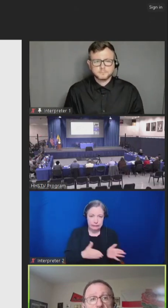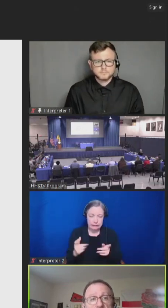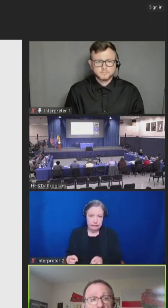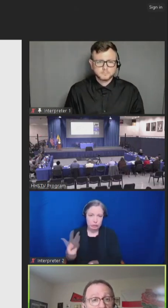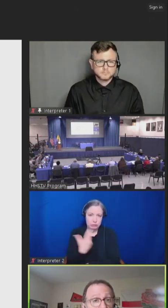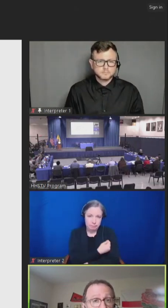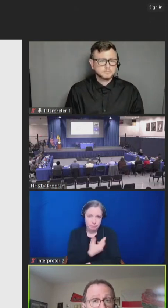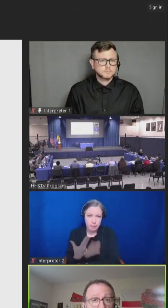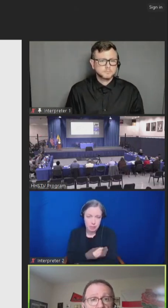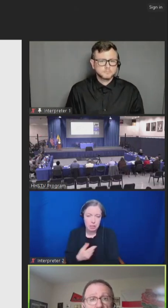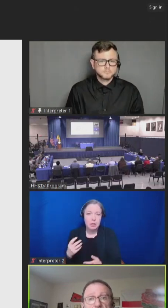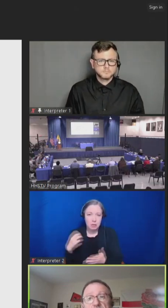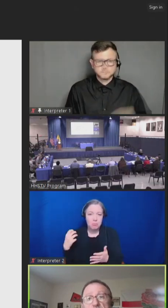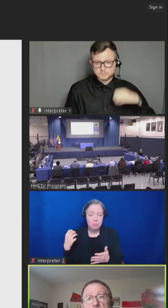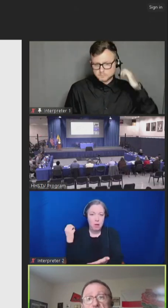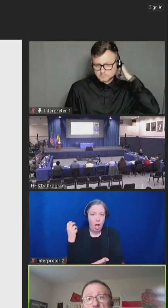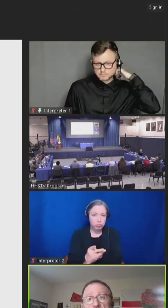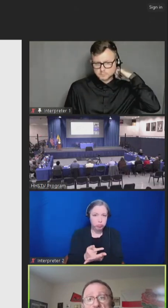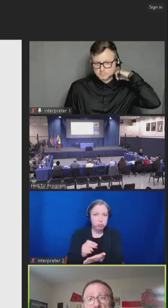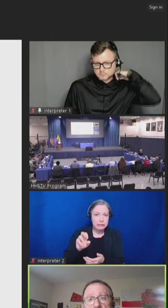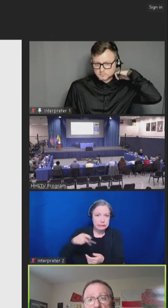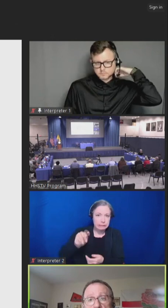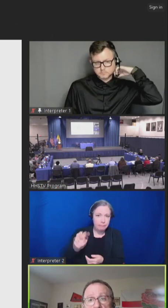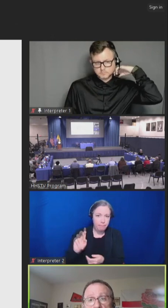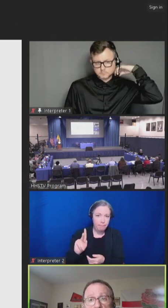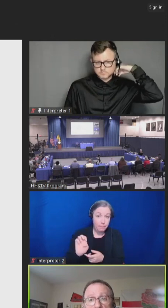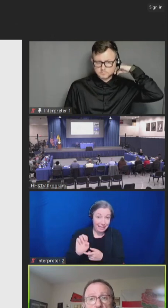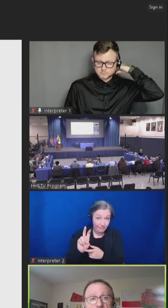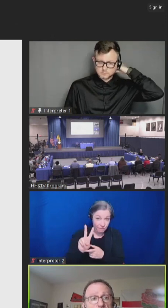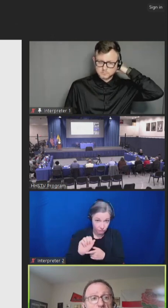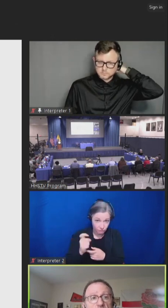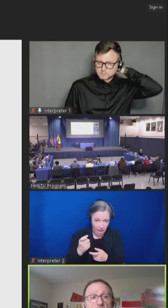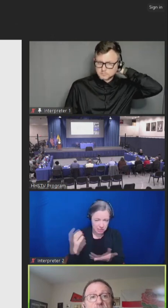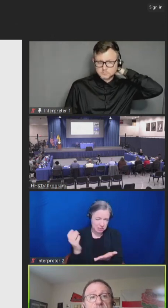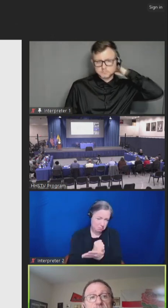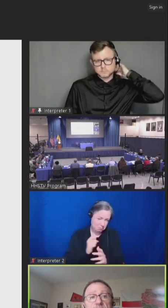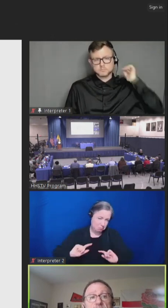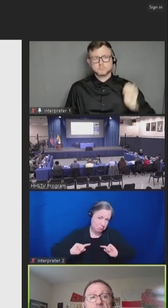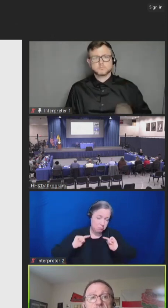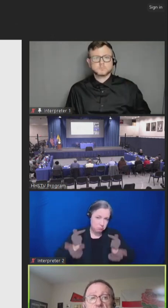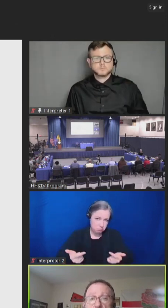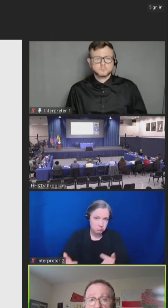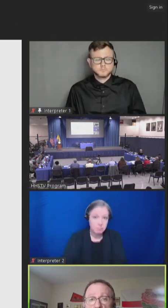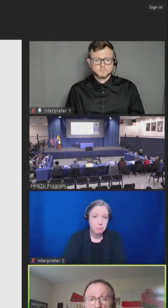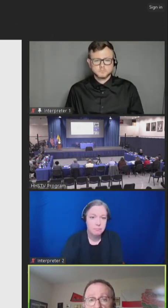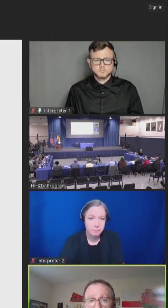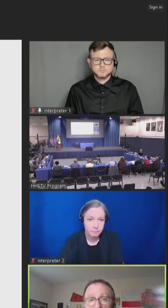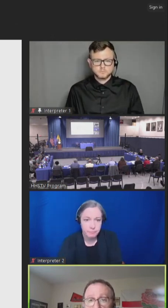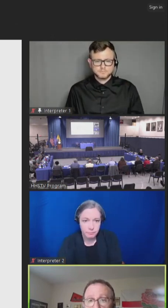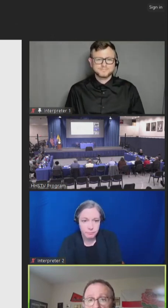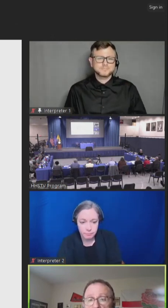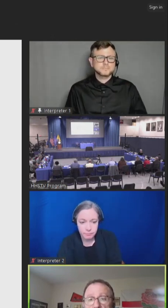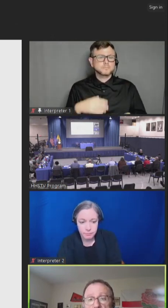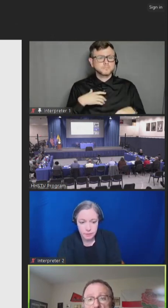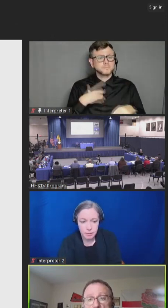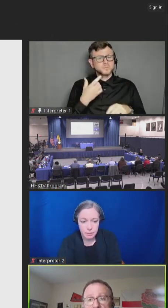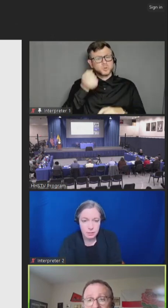Approved Spikevax to include the 2023-2024 formula. Changed to a single dose for individuals